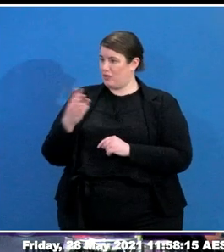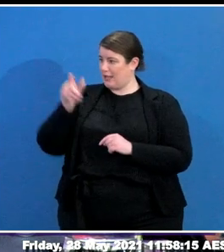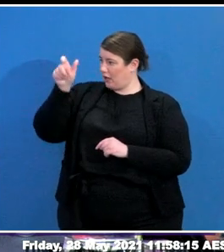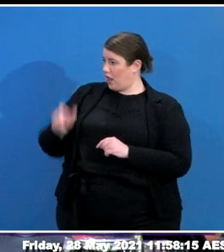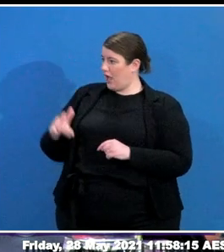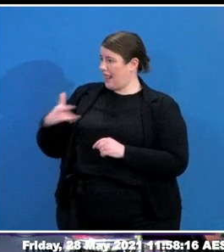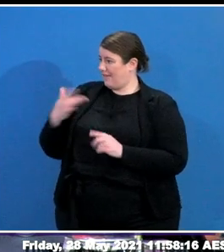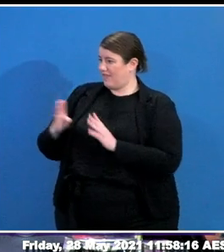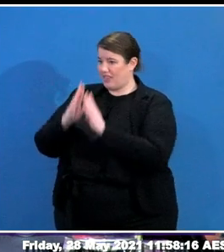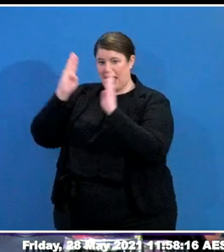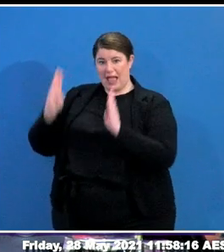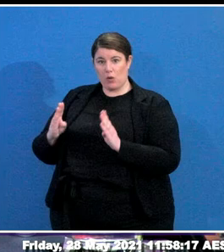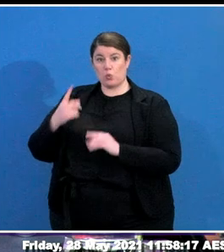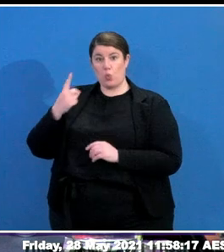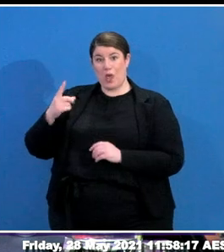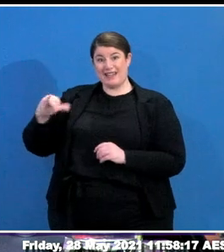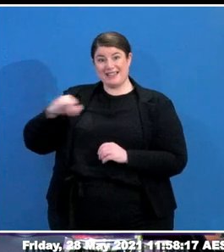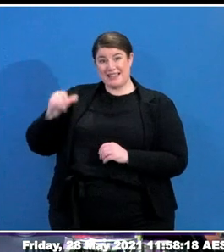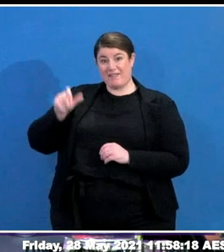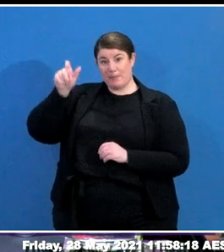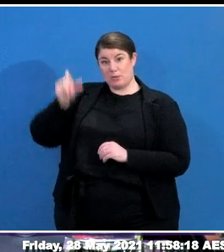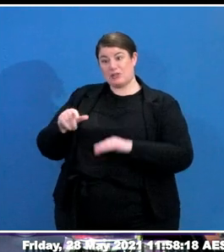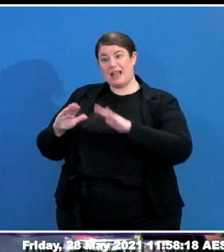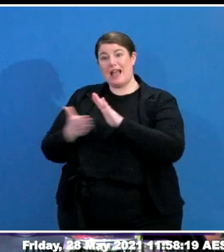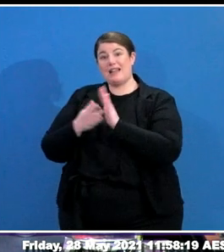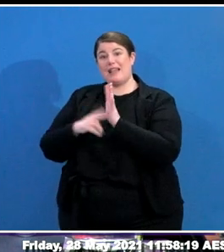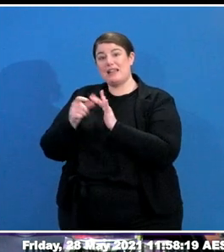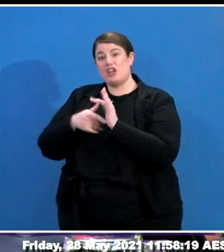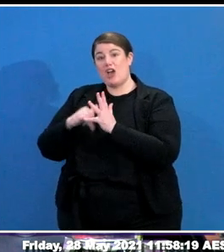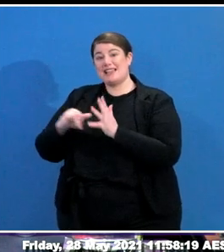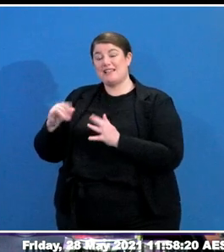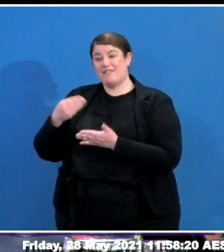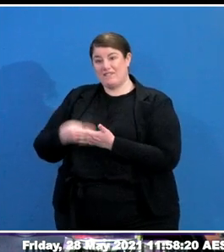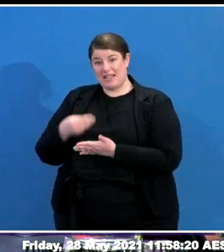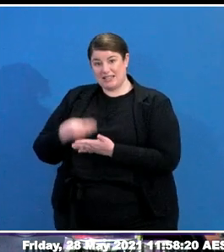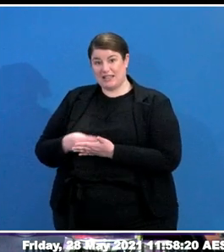There is one staff member I think under the NDIS funding for the night shift,